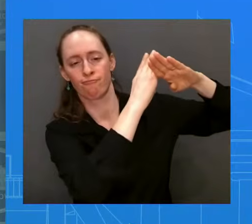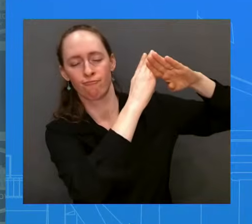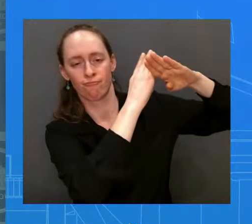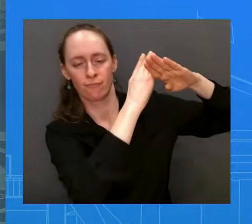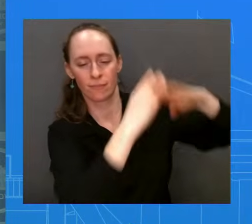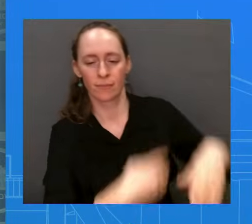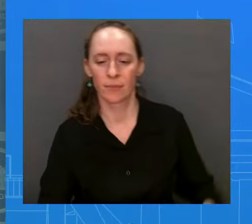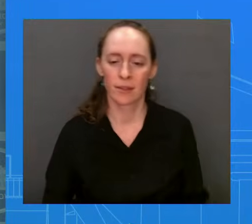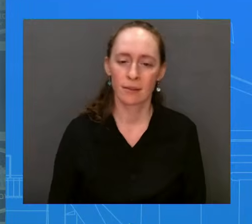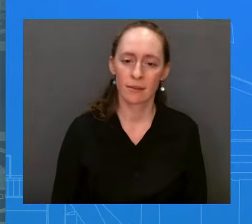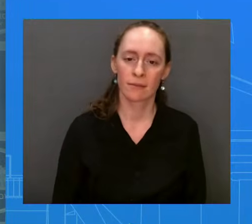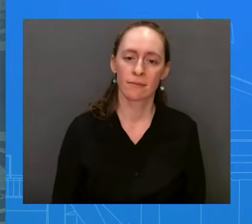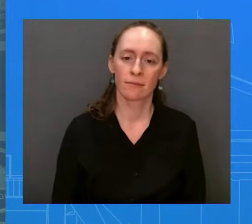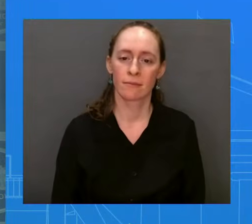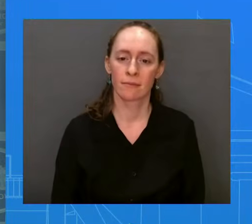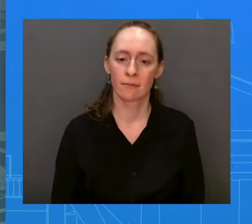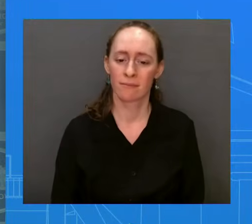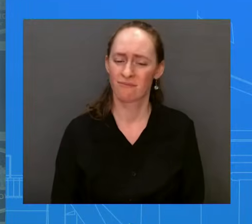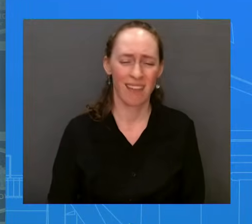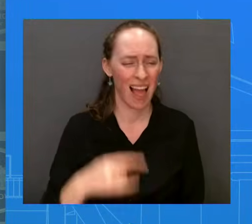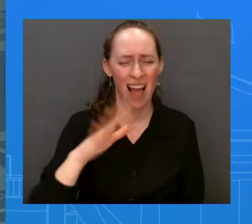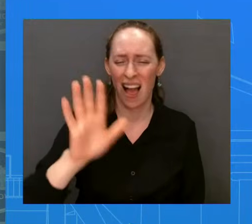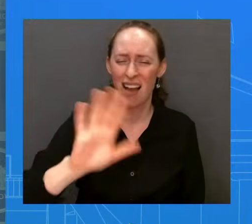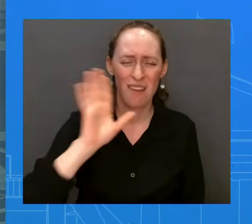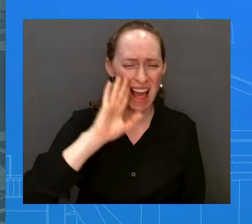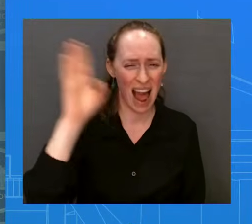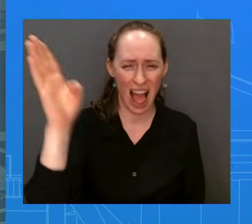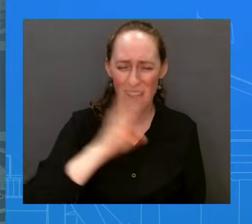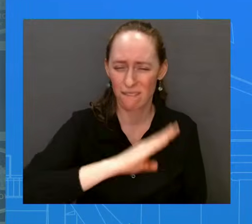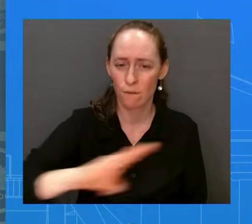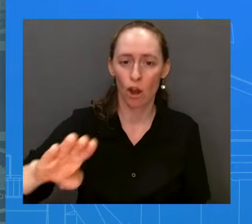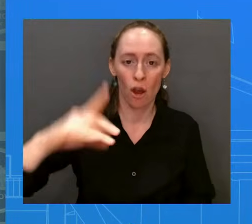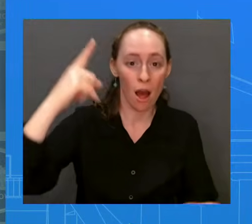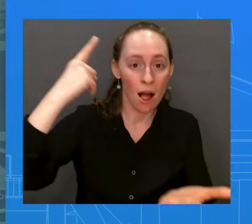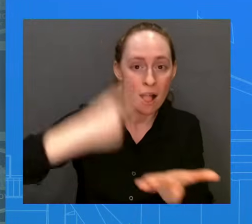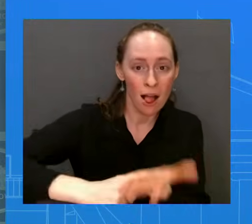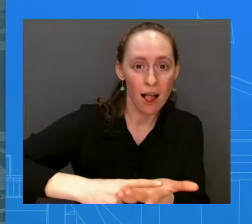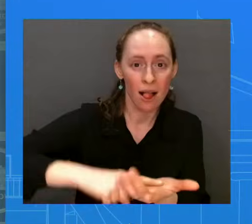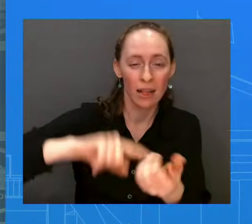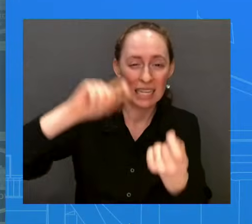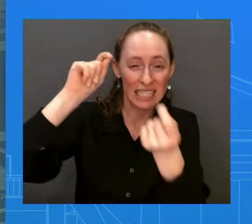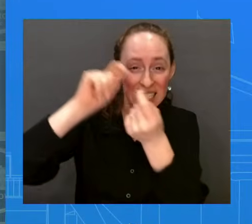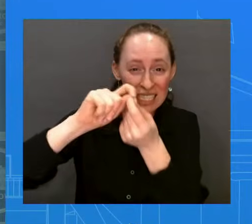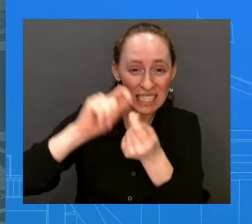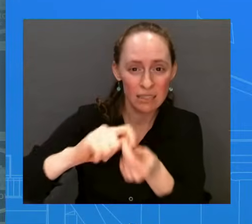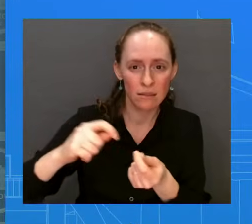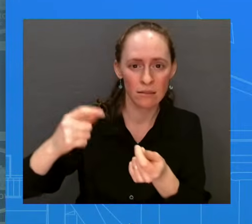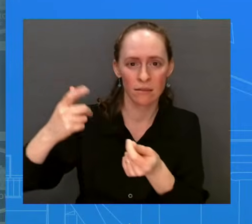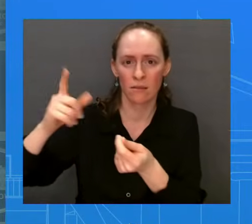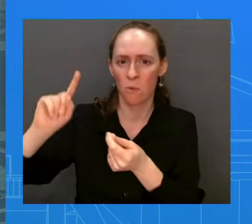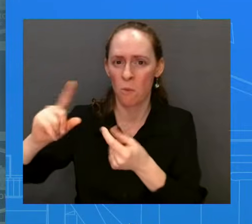we're going to make at any given base at any given time. But we always do what we need to do to protect our nation's secrets. I The Press: No proactive right now?